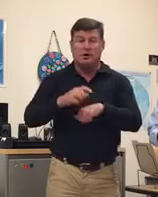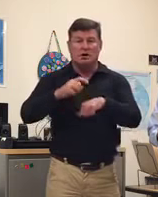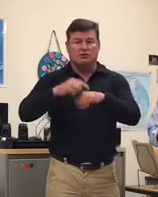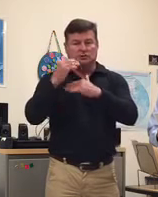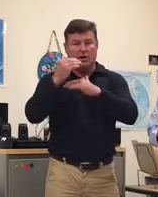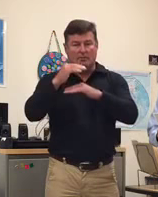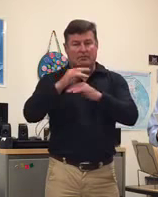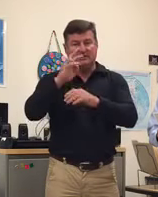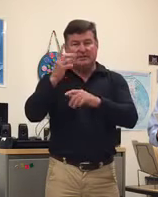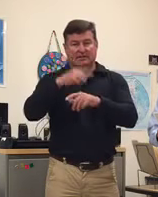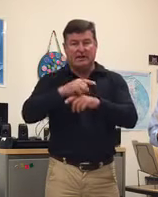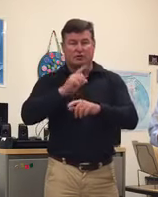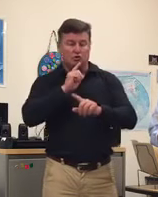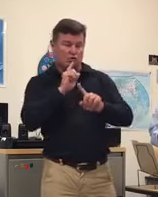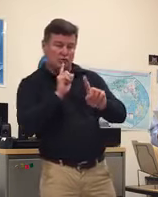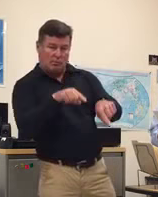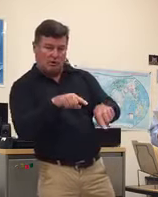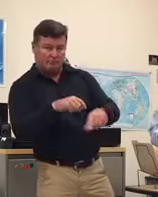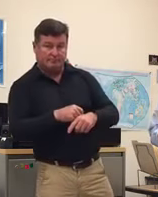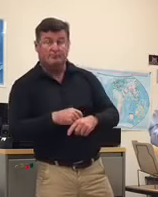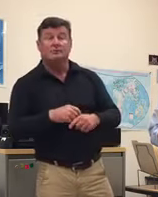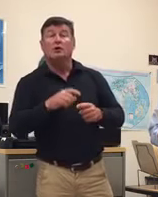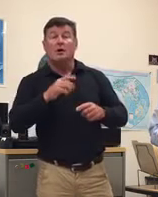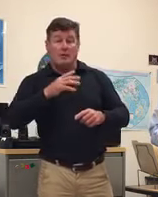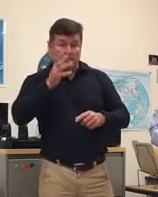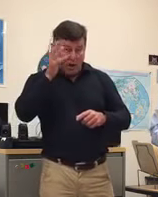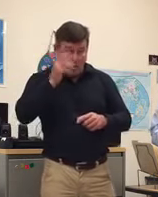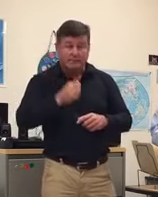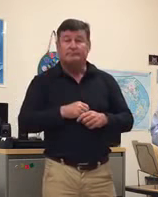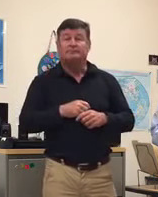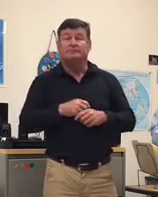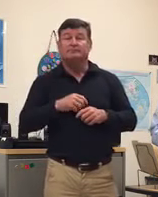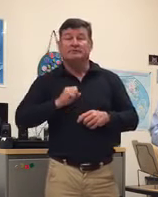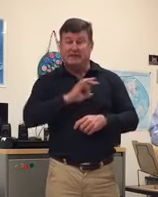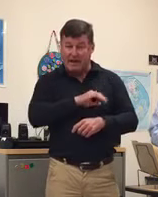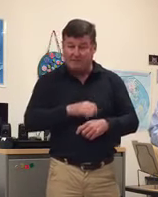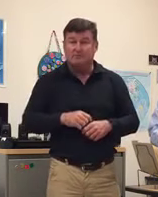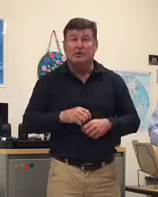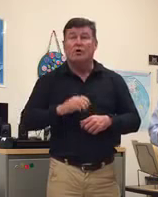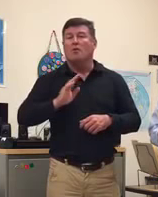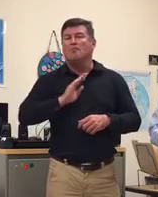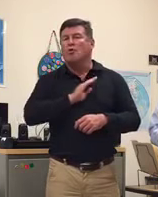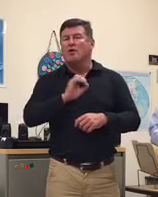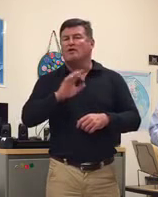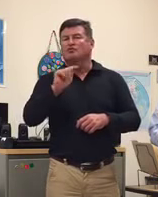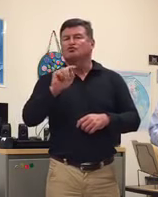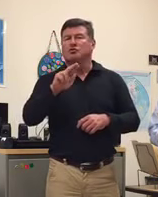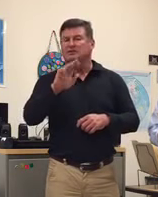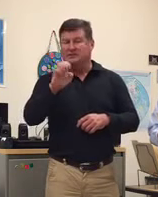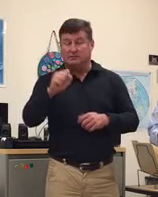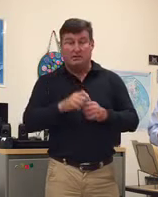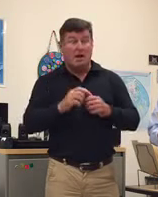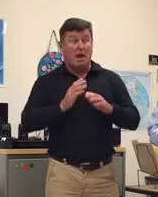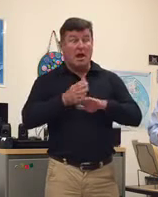the parent, the staff member, or the board of trustees. Following that initial determination about